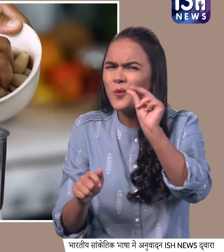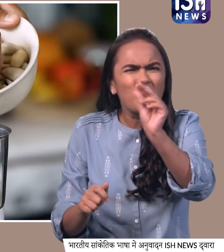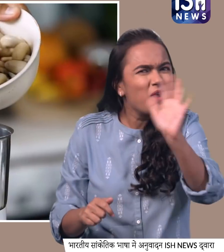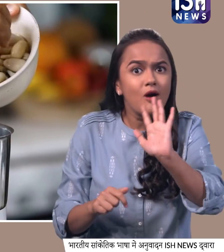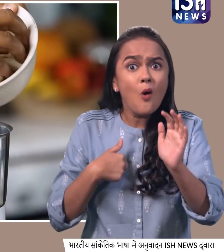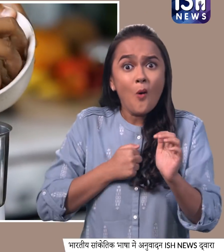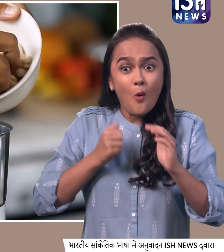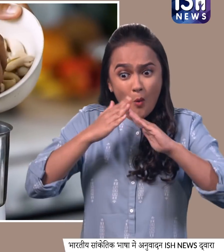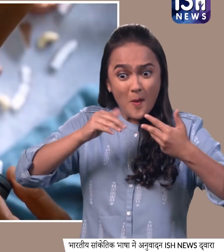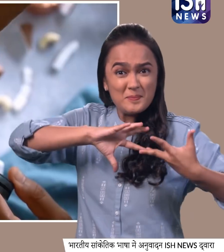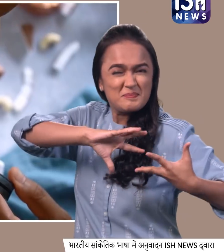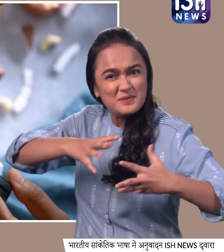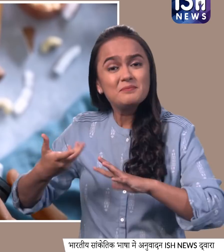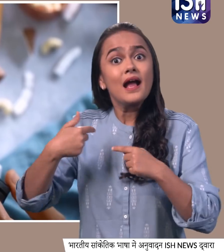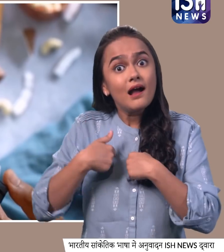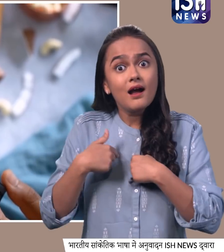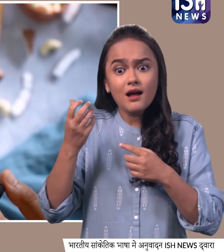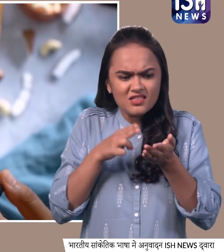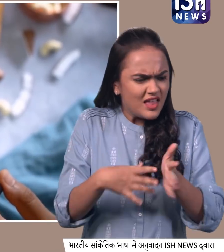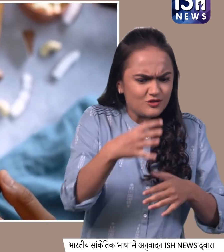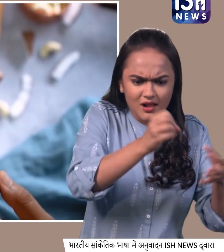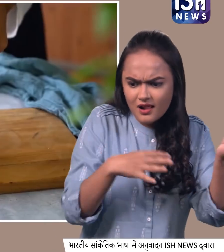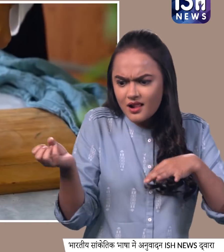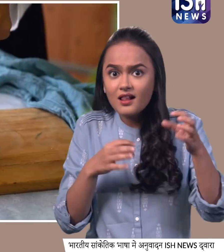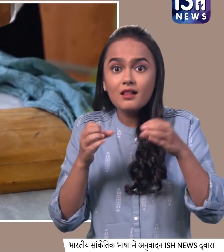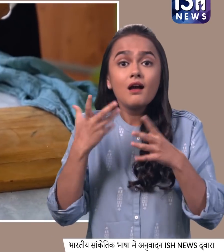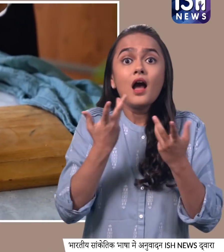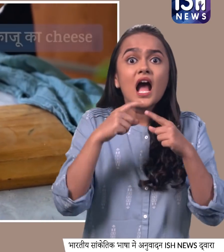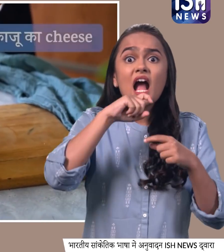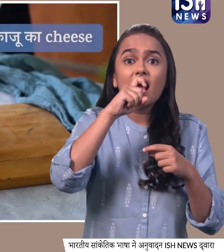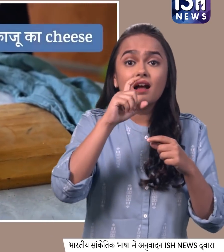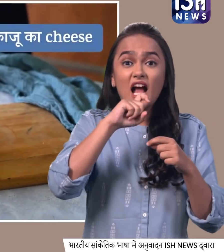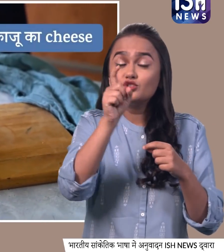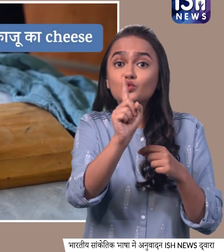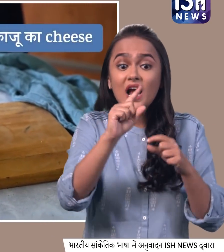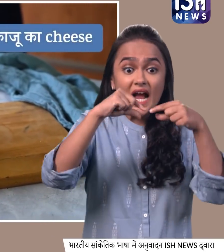but a homemade cashew cheese made with natural ingredients